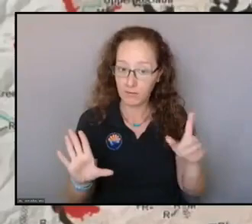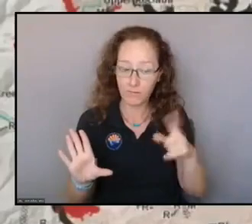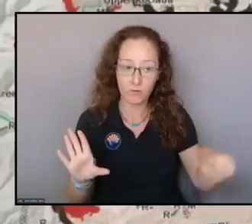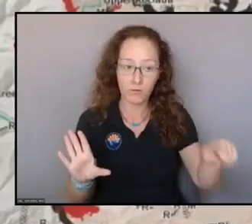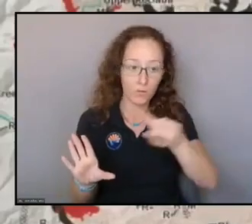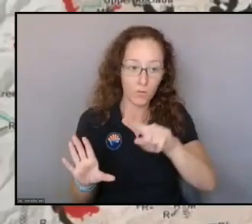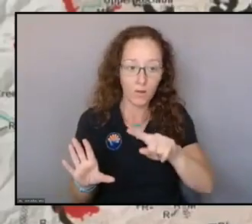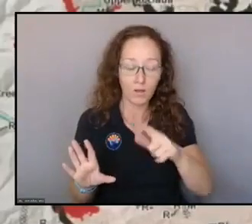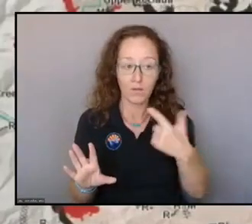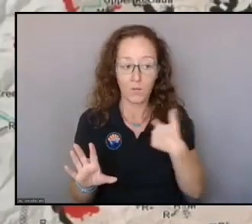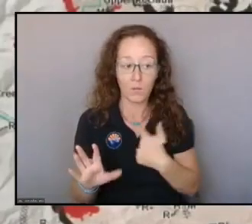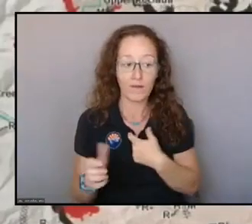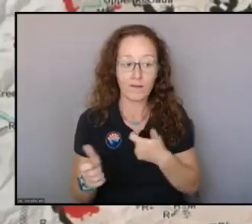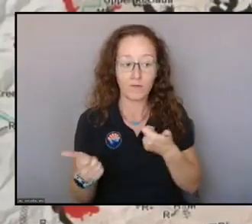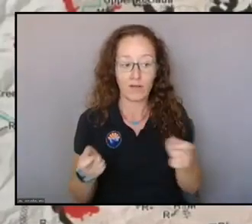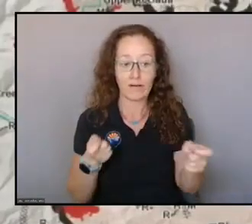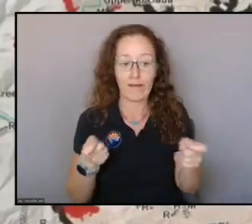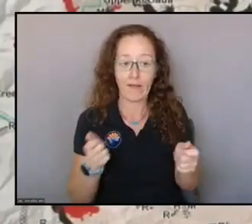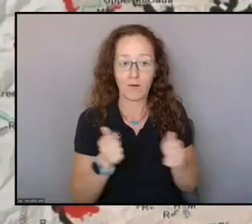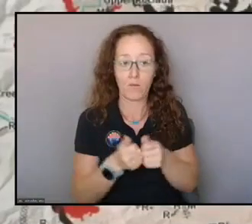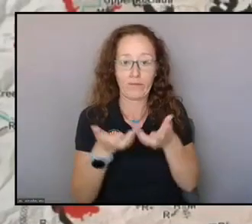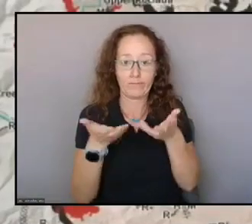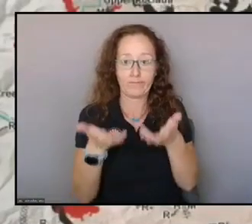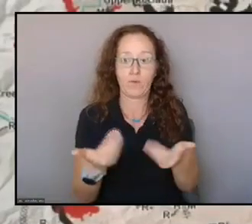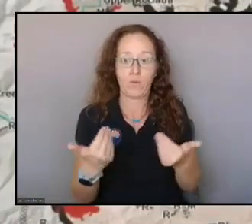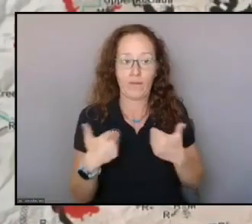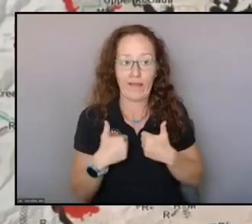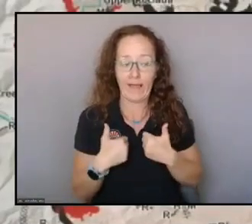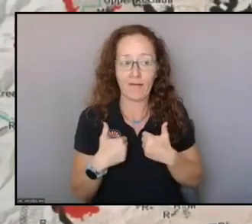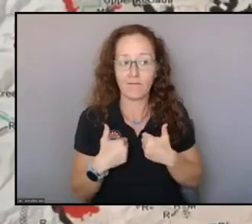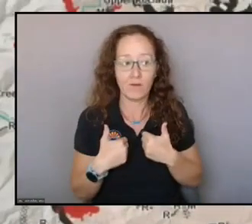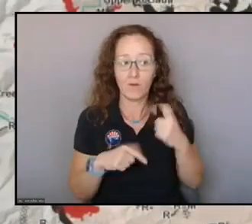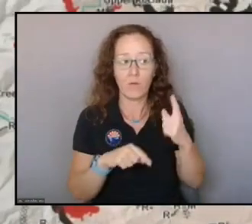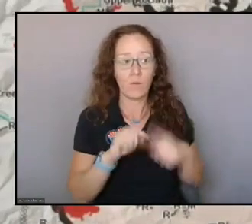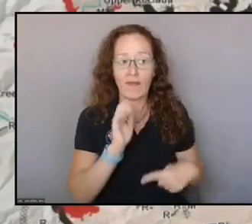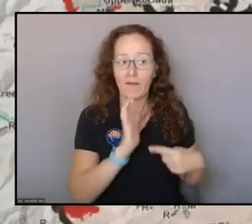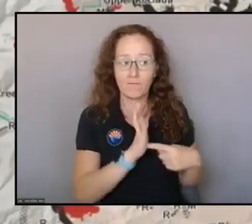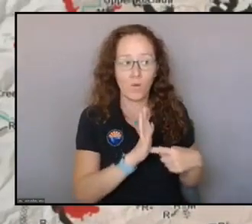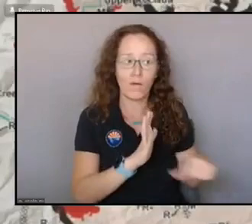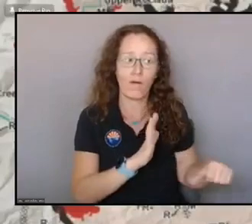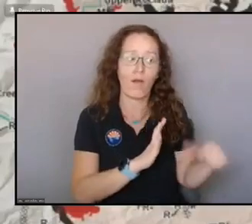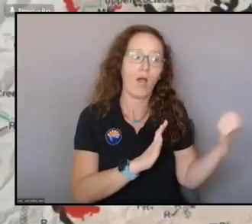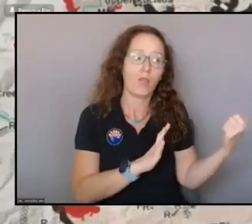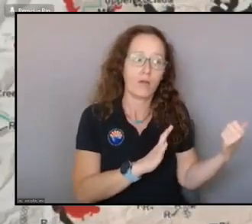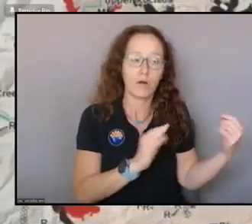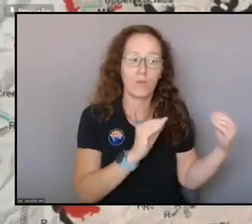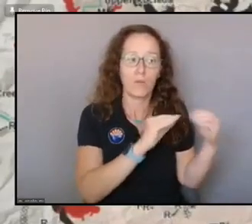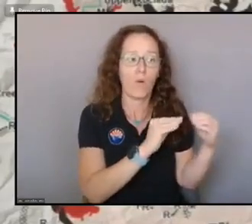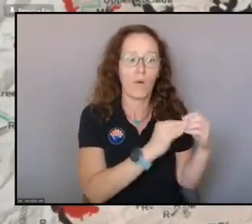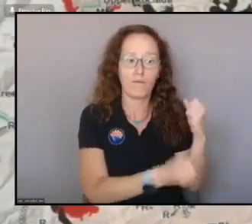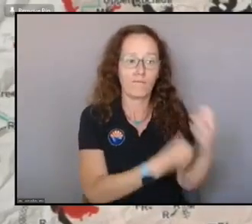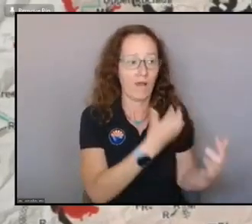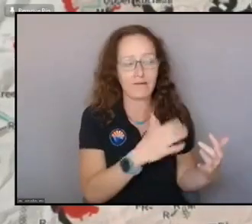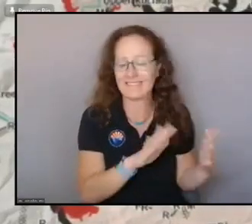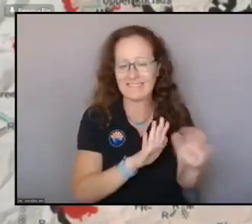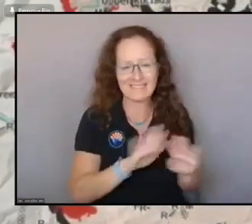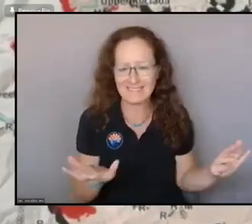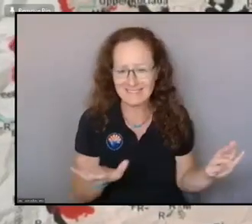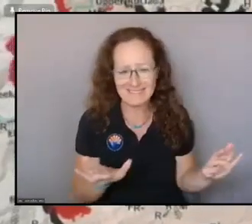TRY TO DEAL WITH WHAT WE HAVE IN FRONT OF US, WE CAN'T AFFORD TO BE DEALING WITH MORE FIRES BECAUSE OF PEOPLE